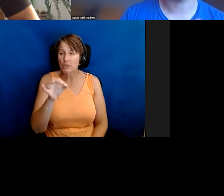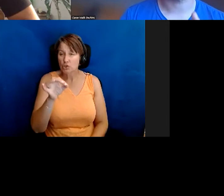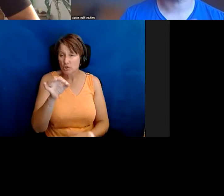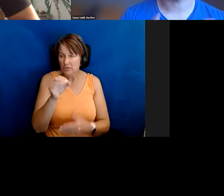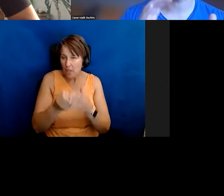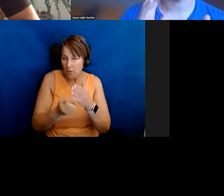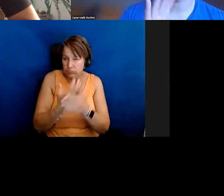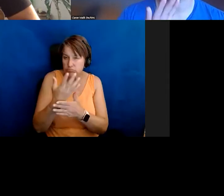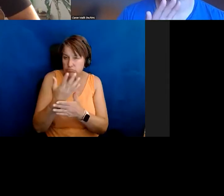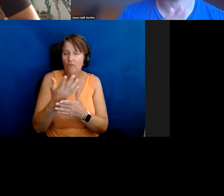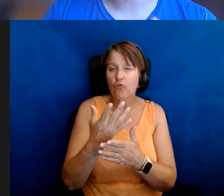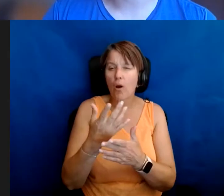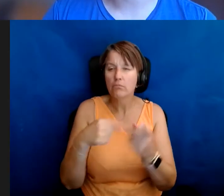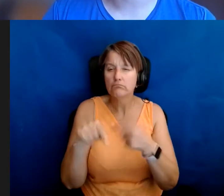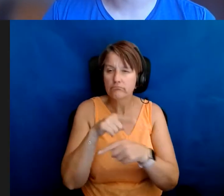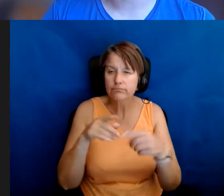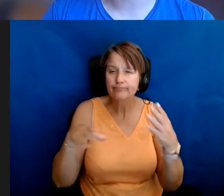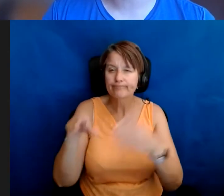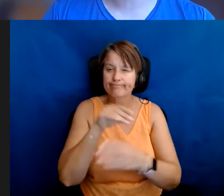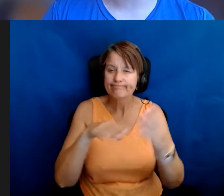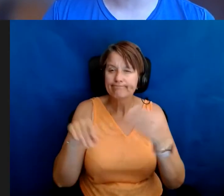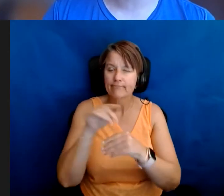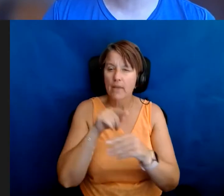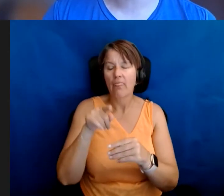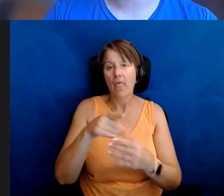kind of building on what Amy was just talking about was that they loved the bake house Project.